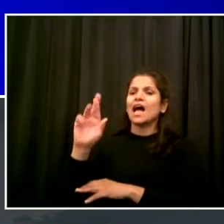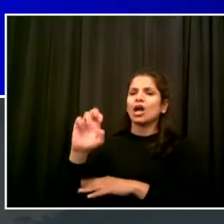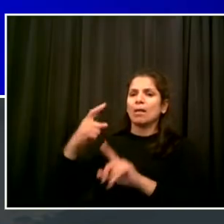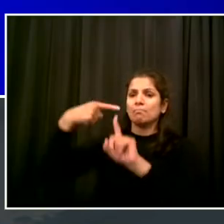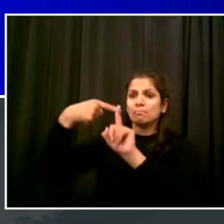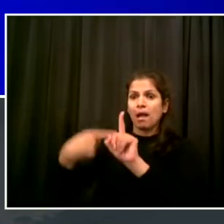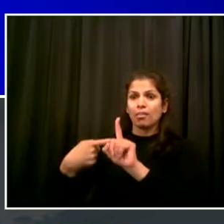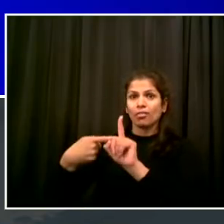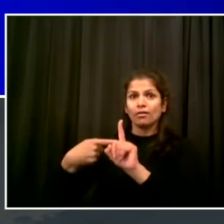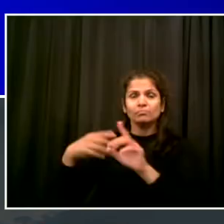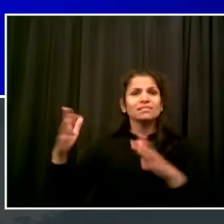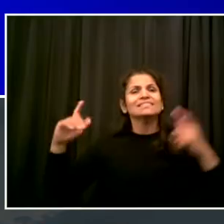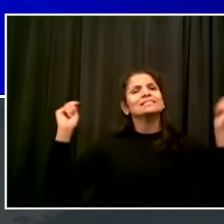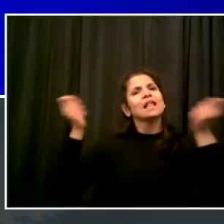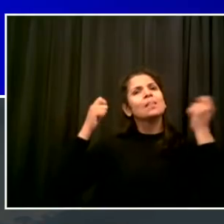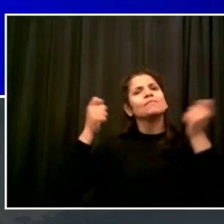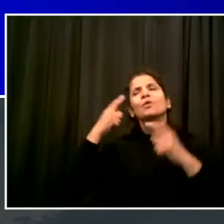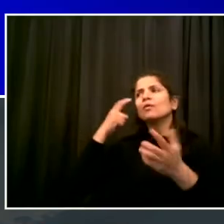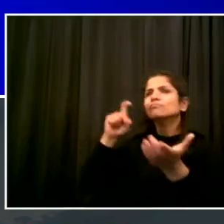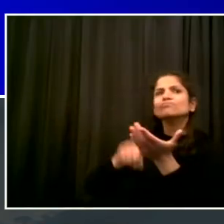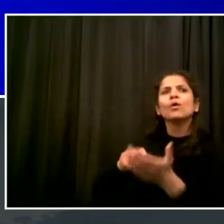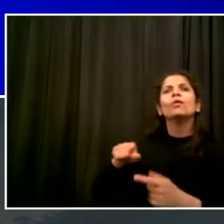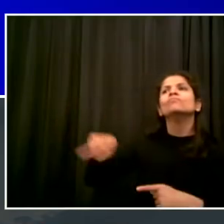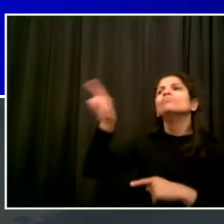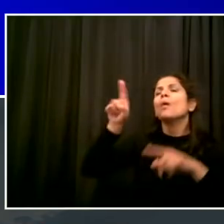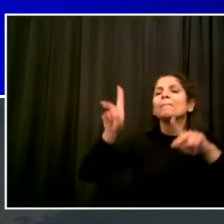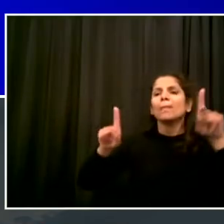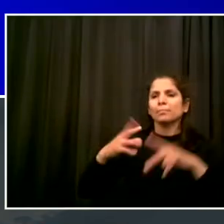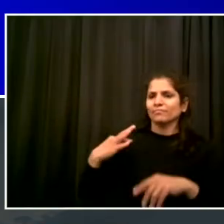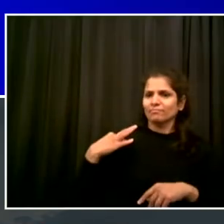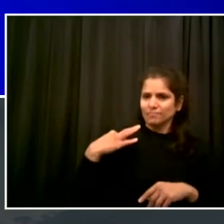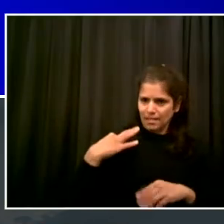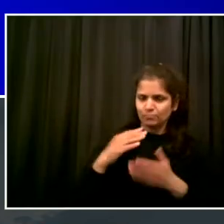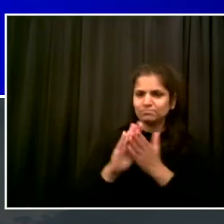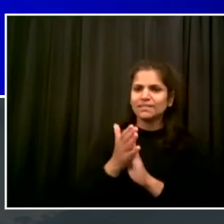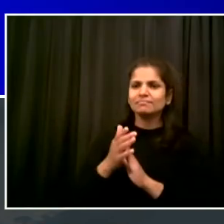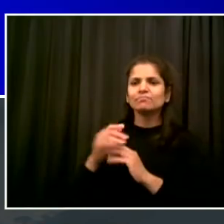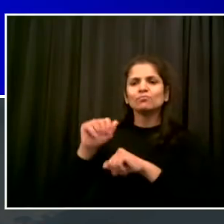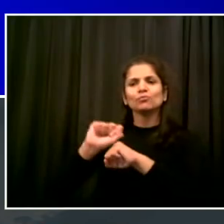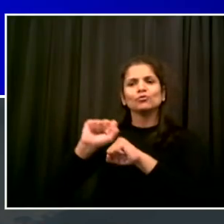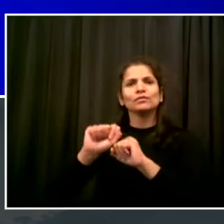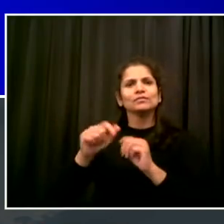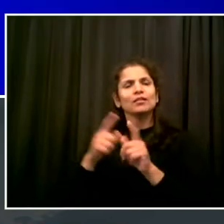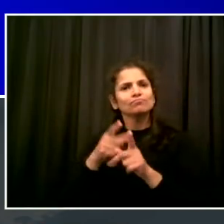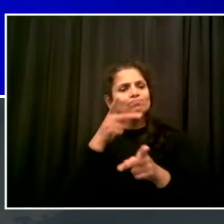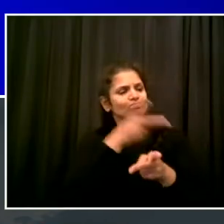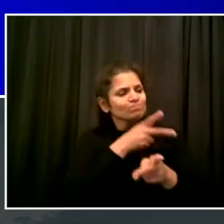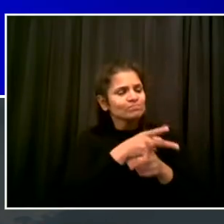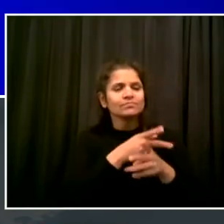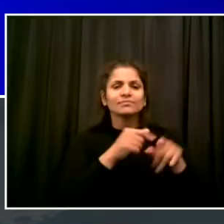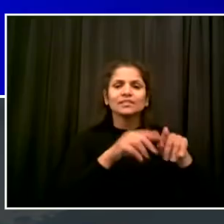THIS IS AN IMPORTANT TIME TO TAKE STOCK. MAY IS NATIONAL FOSTER CARE MONTH. IT IS IMPORTANT TO SAY THANK YOU TO ALL THE PEOPLE IN FOSTE R CARE AS WELL S A